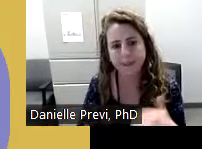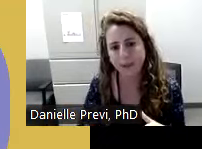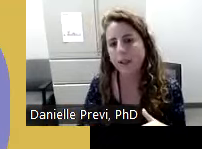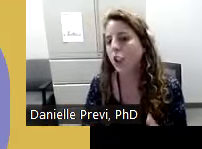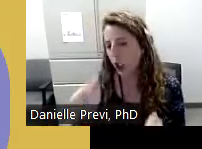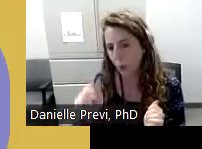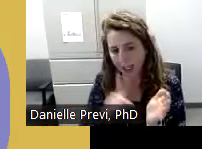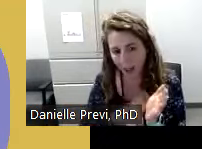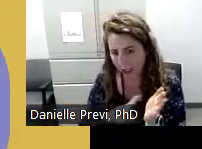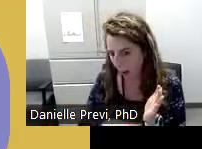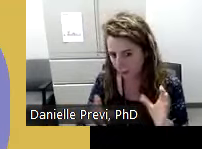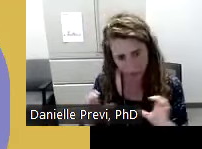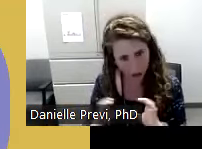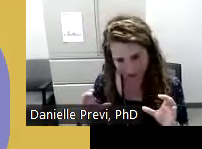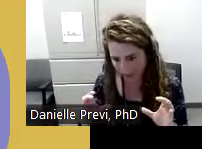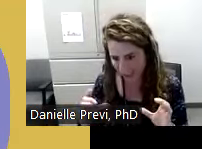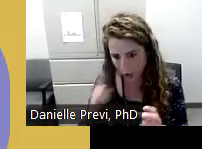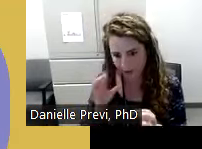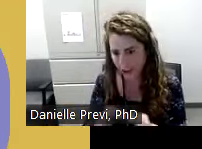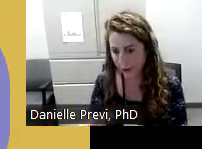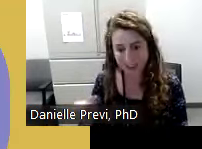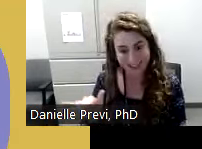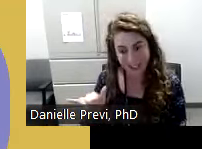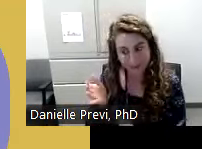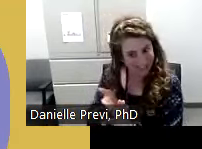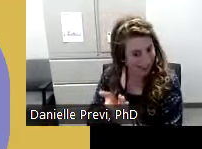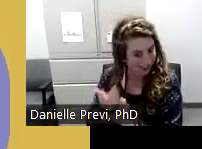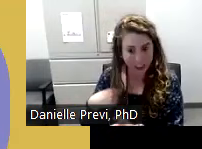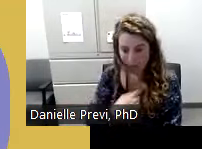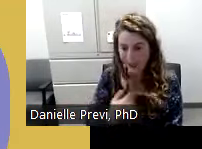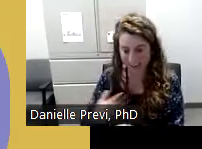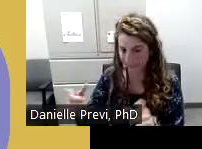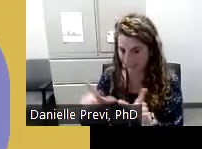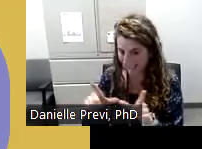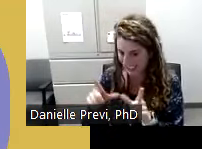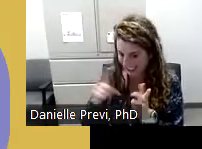knowledge and the background information. You can look for certified interpreters.